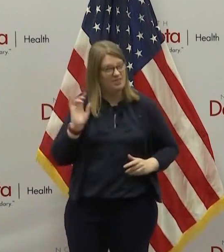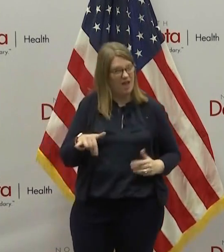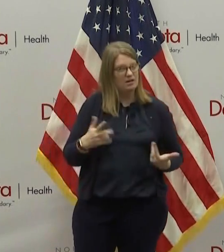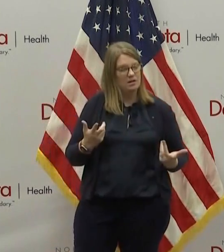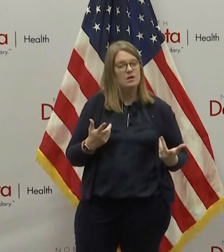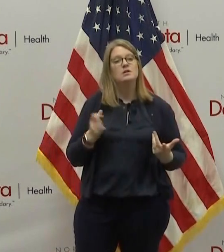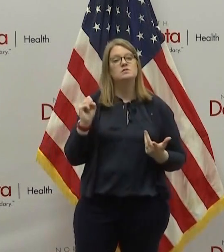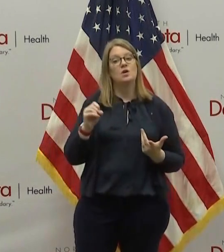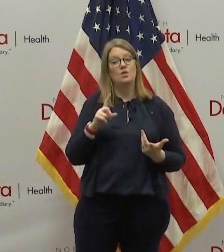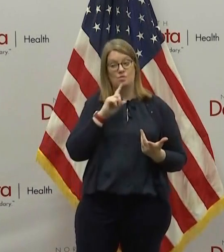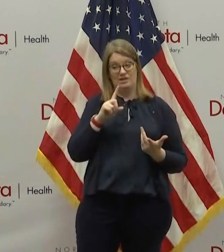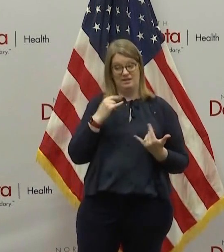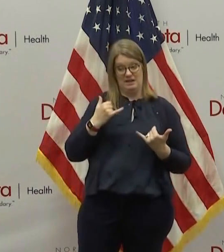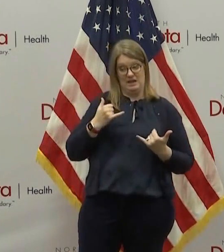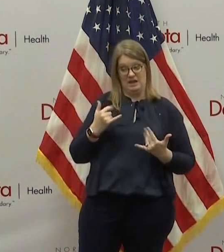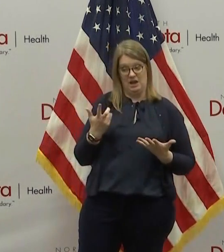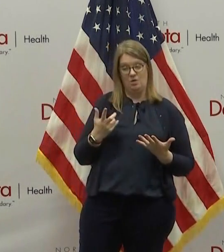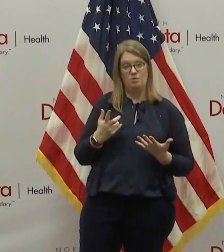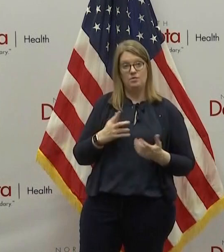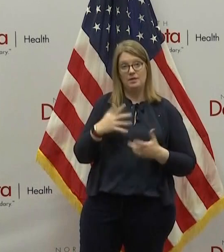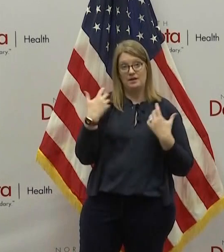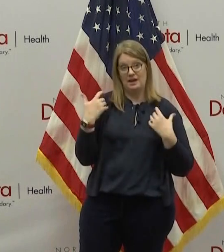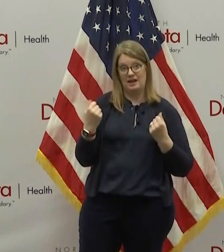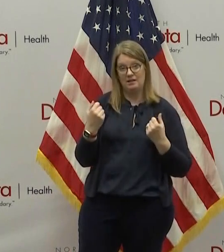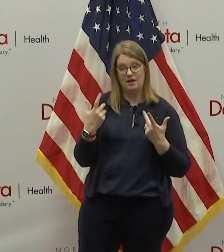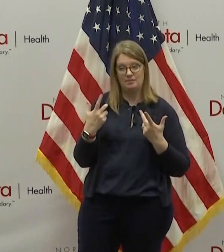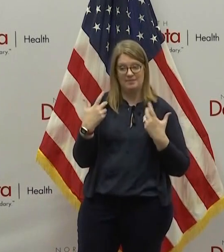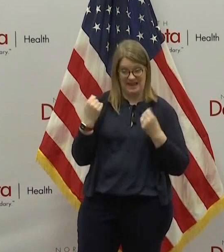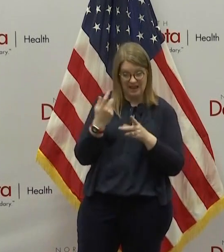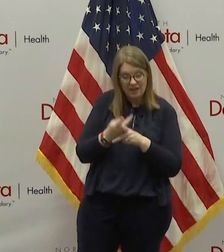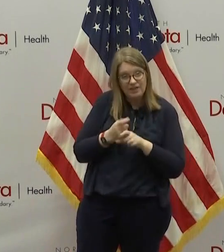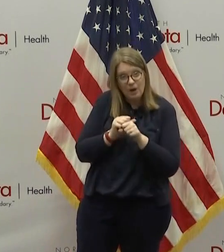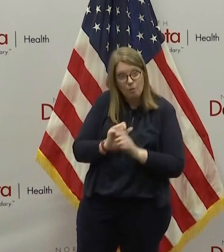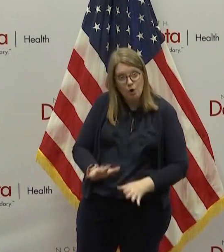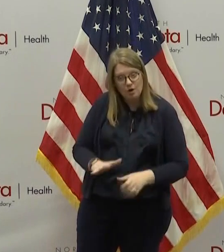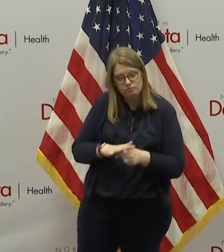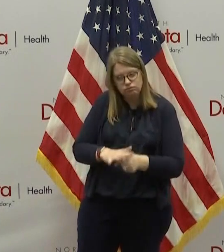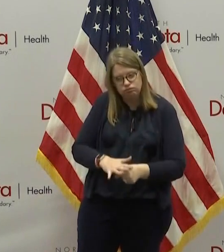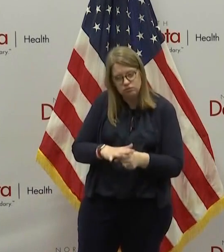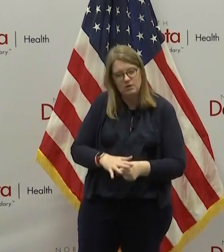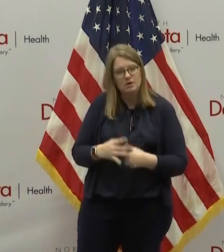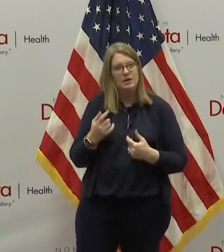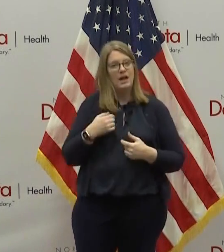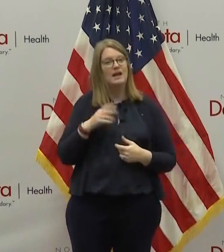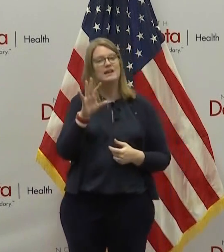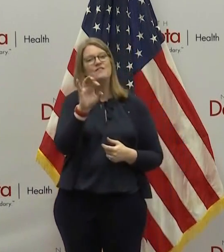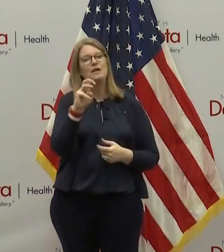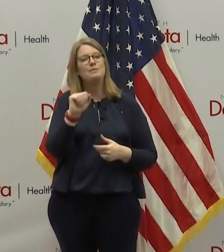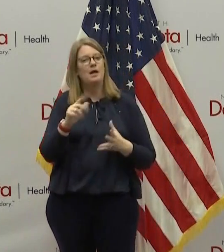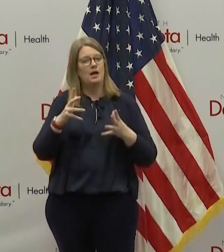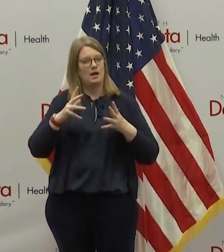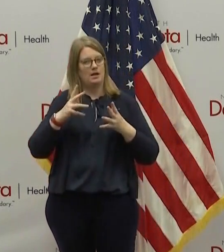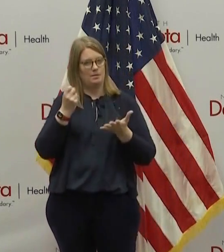HOSPITALIZATIONS DUE TO COVID. THIS IS THE EXPONENTIAL GROWTH INFECTION RATE OF THIS DISEASE.